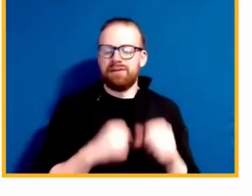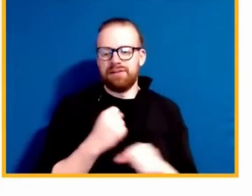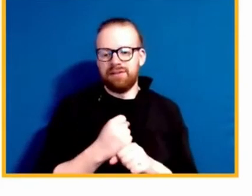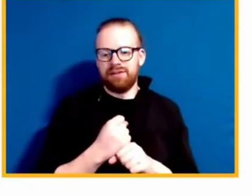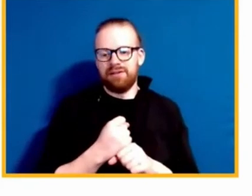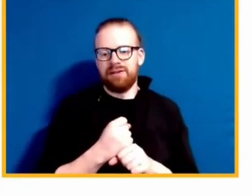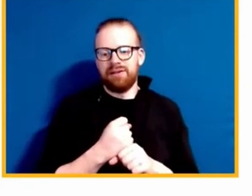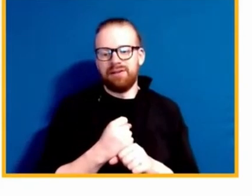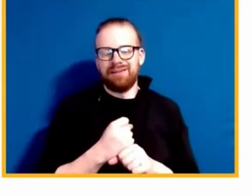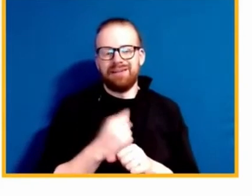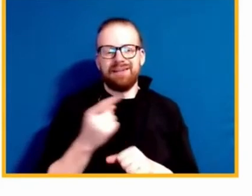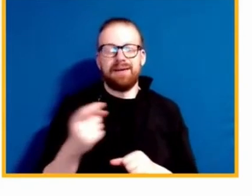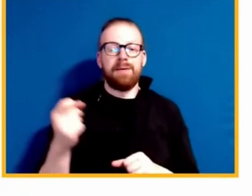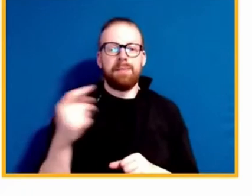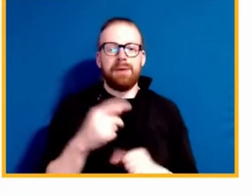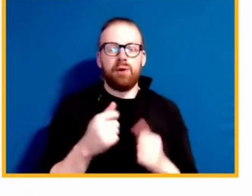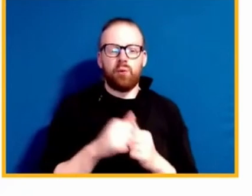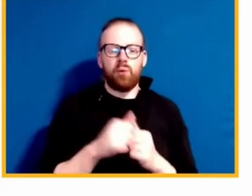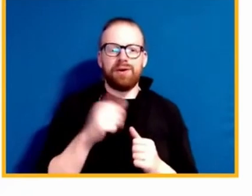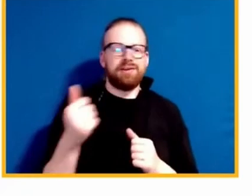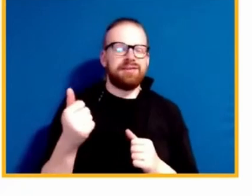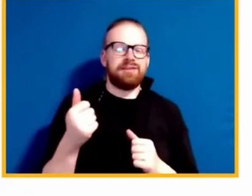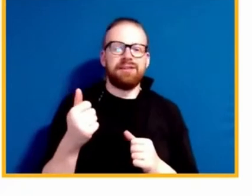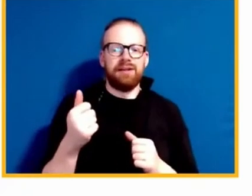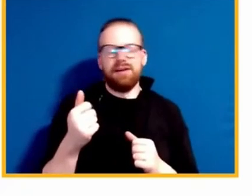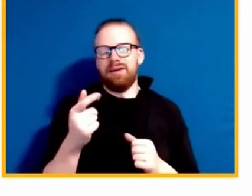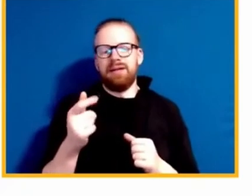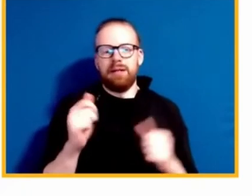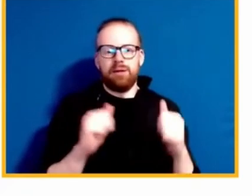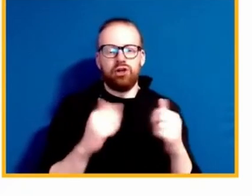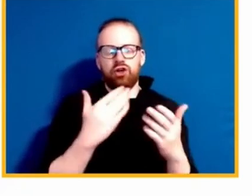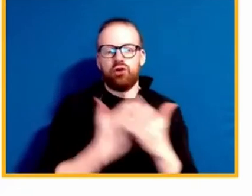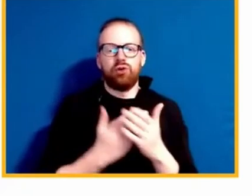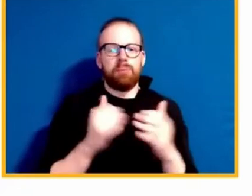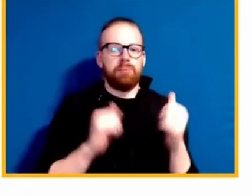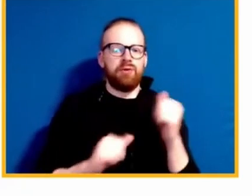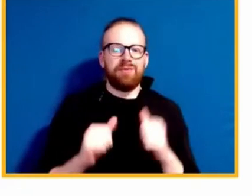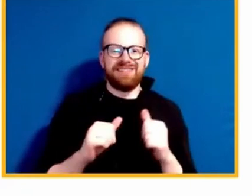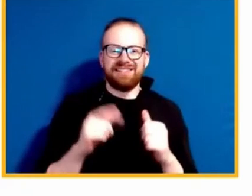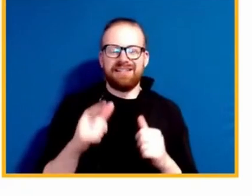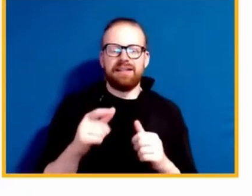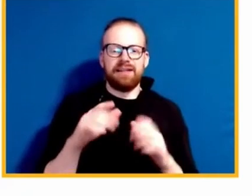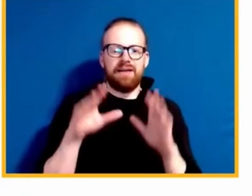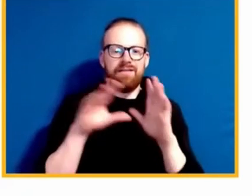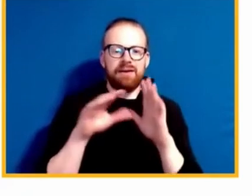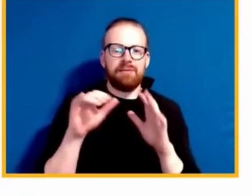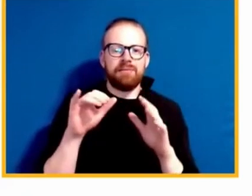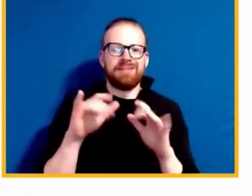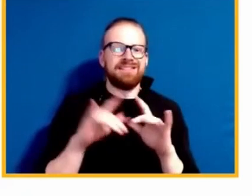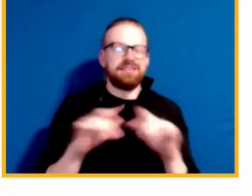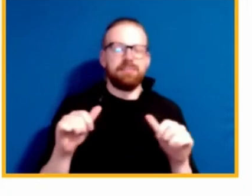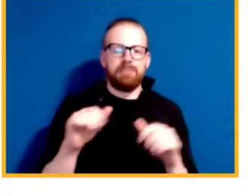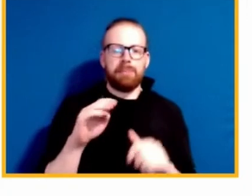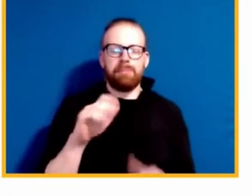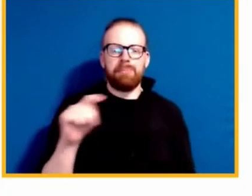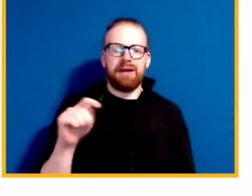and they're going to be back with another high flying performance that I believe they filmed at the same time as Matsuri did, but at the same time